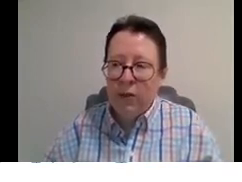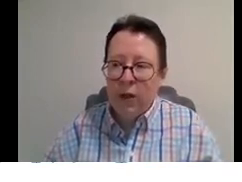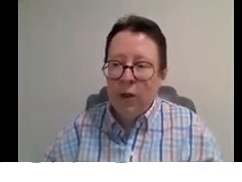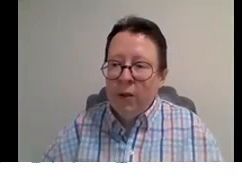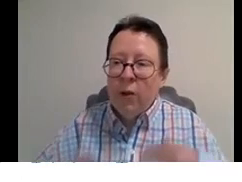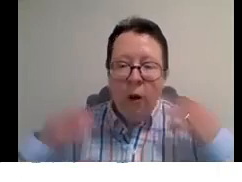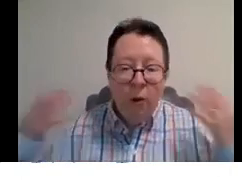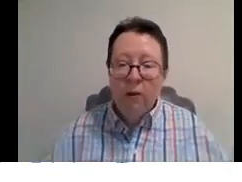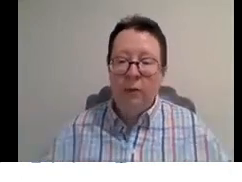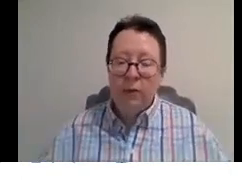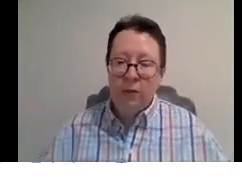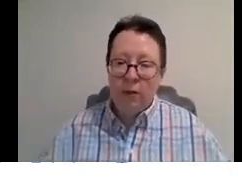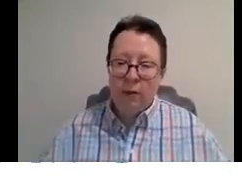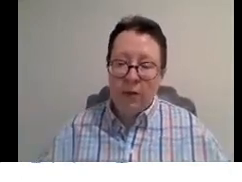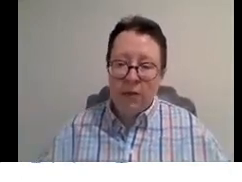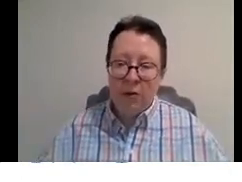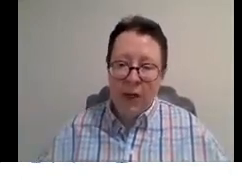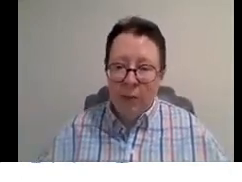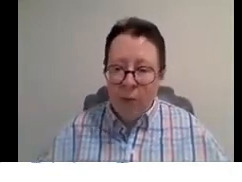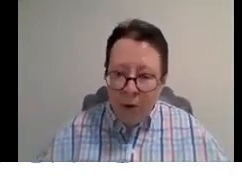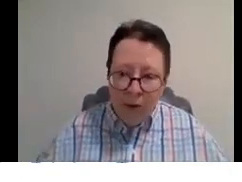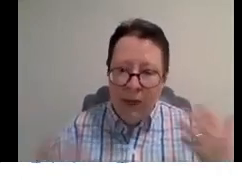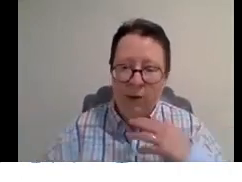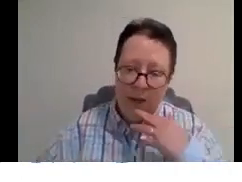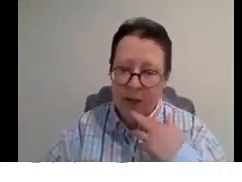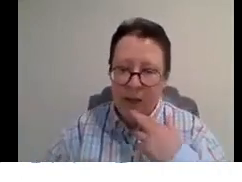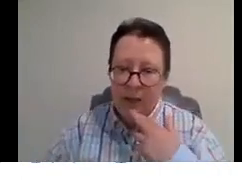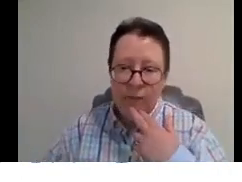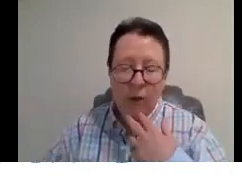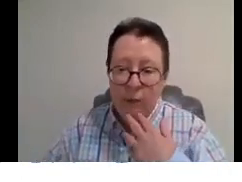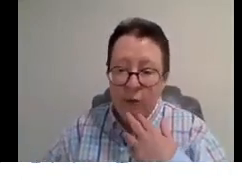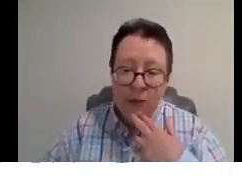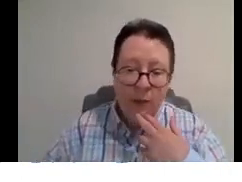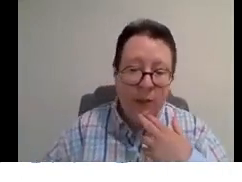so, so all of that was concerning, concerning and we were all hearing uh from people with disabilities